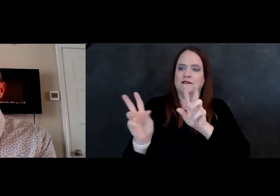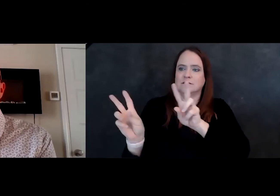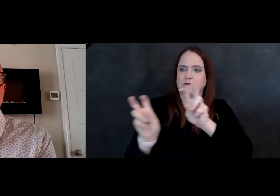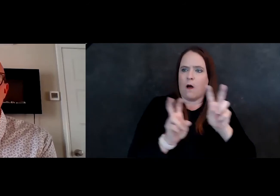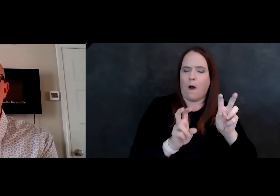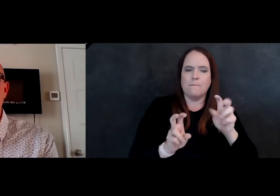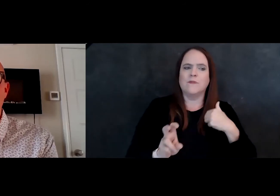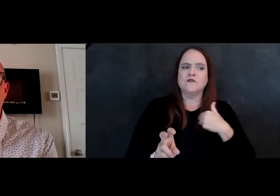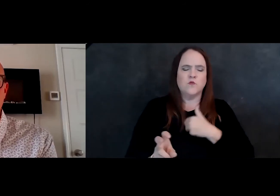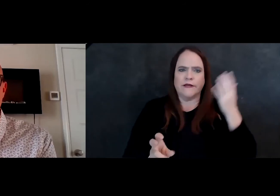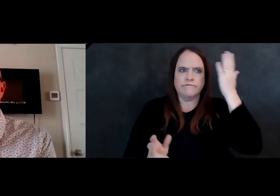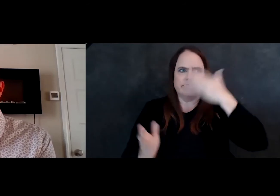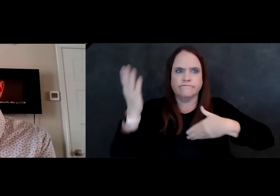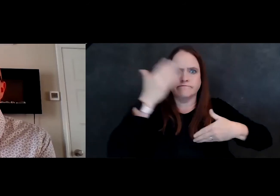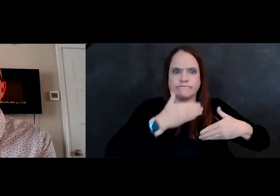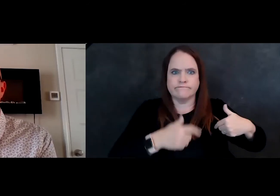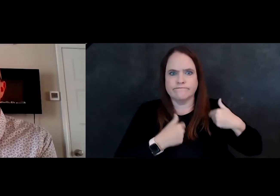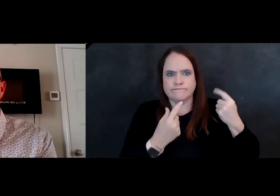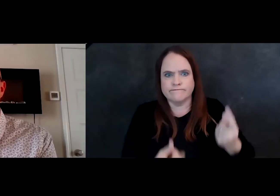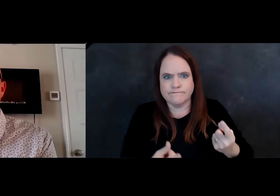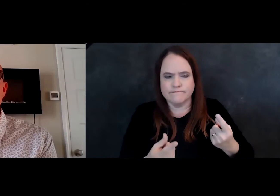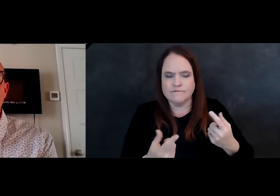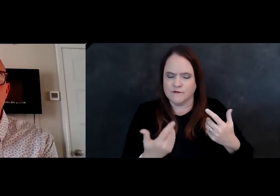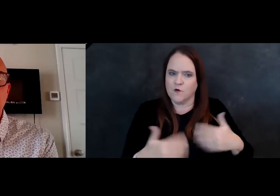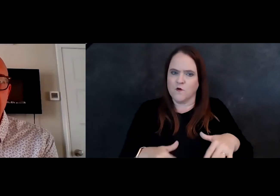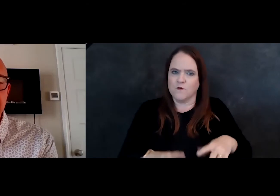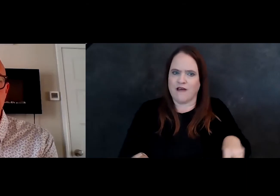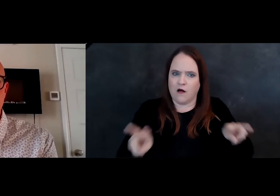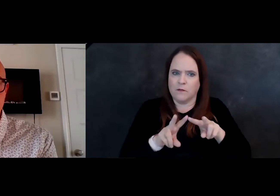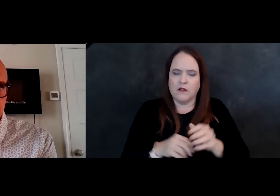So that was incredibly valuable.